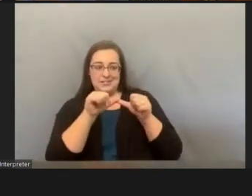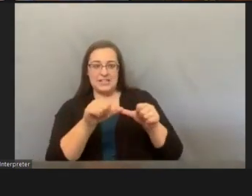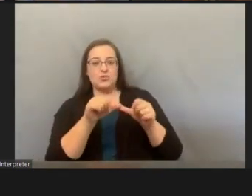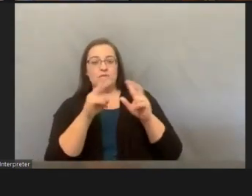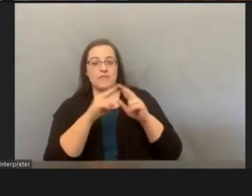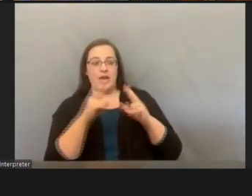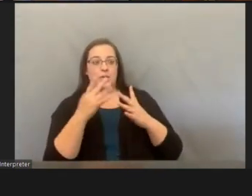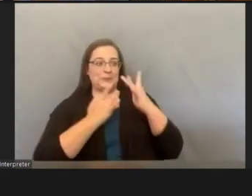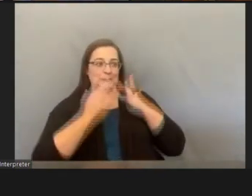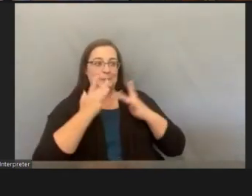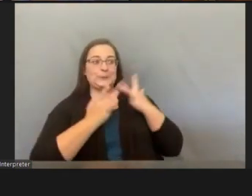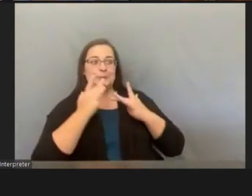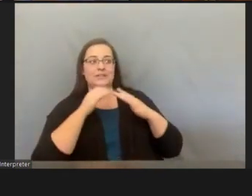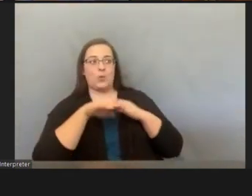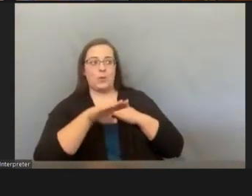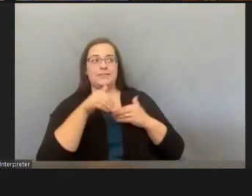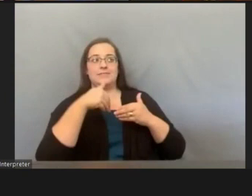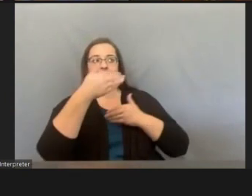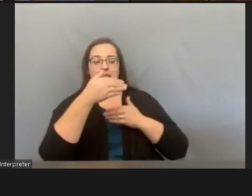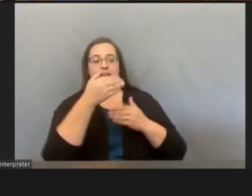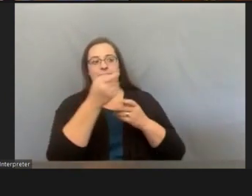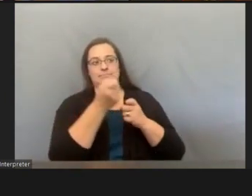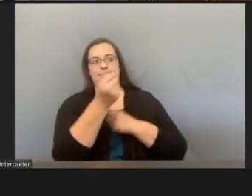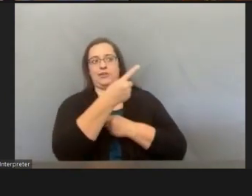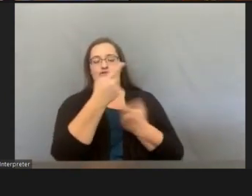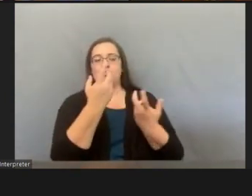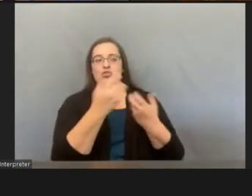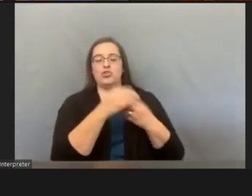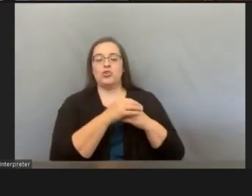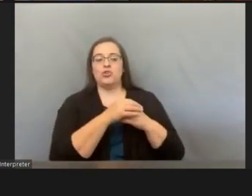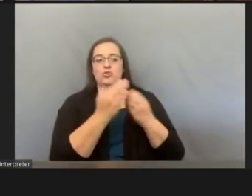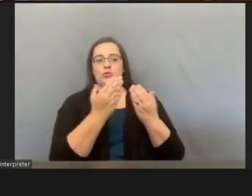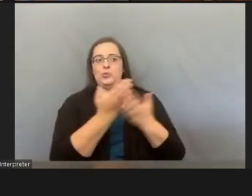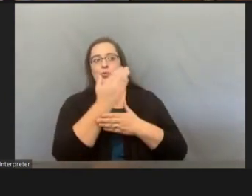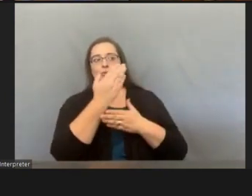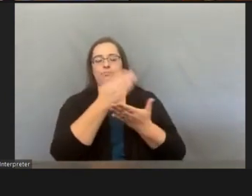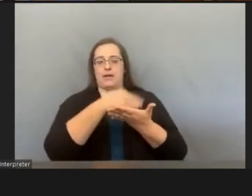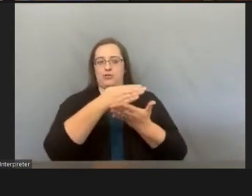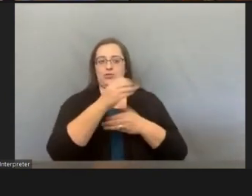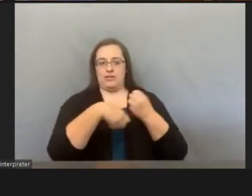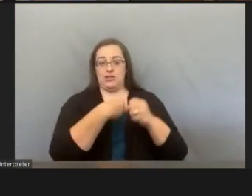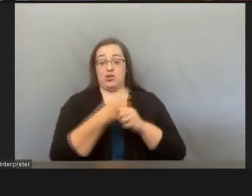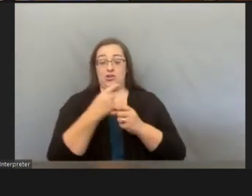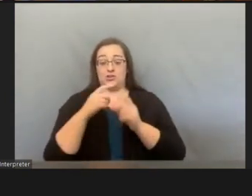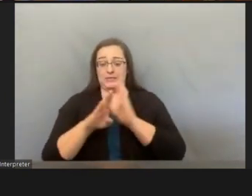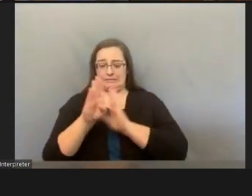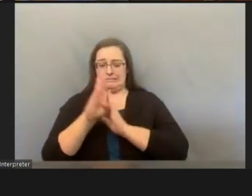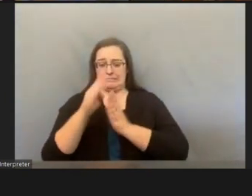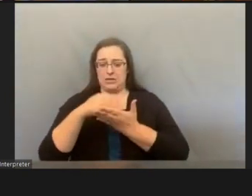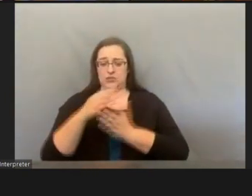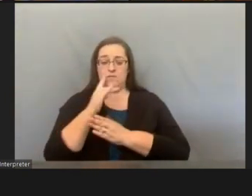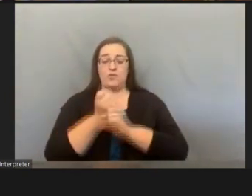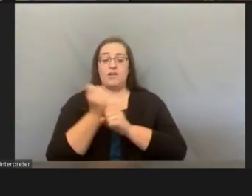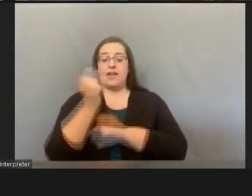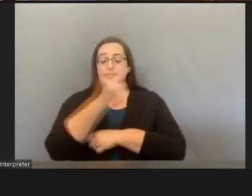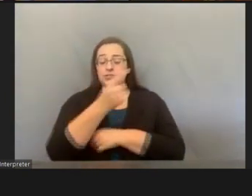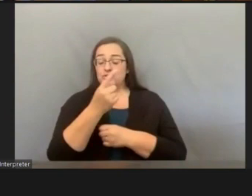AT THIS TIME. THAT IS JUST BETWEEN NOW AND THE END OF SEPTEMBER. SO WE WILL HAVE TO CONTINUE A VERY CONSERVATIVE BUDGET GOING